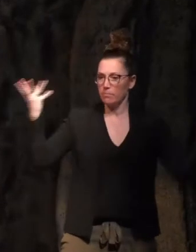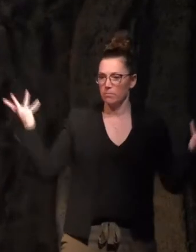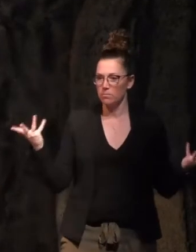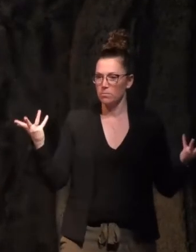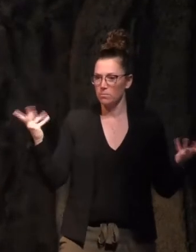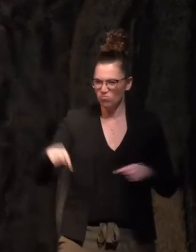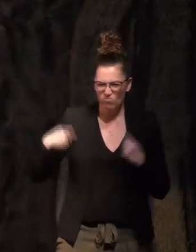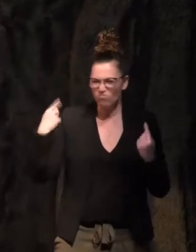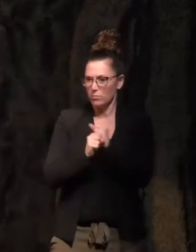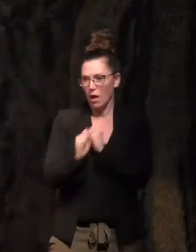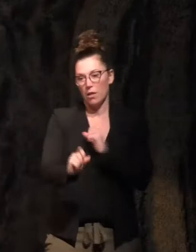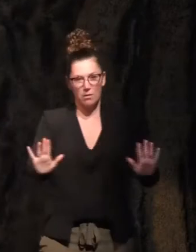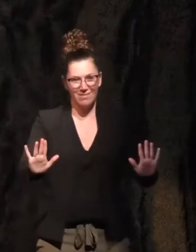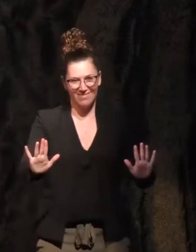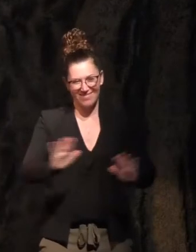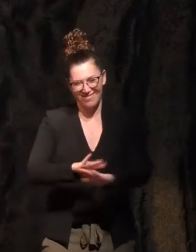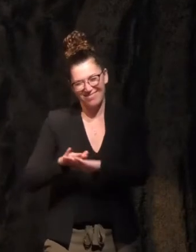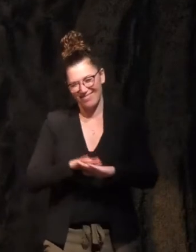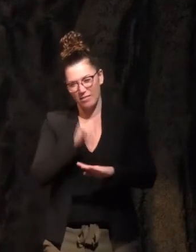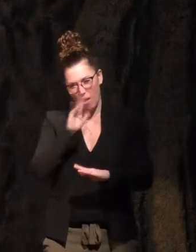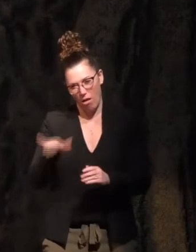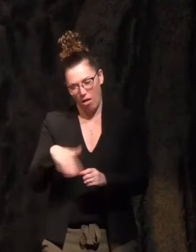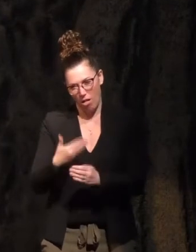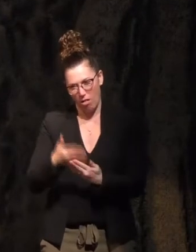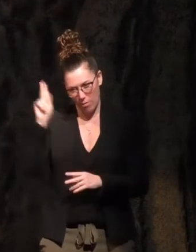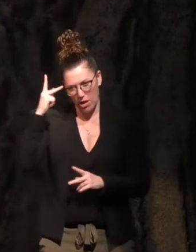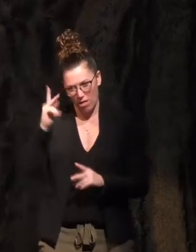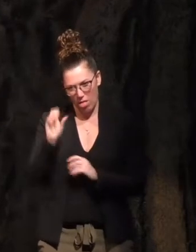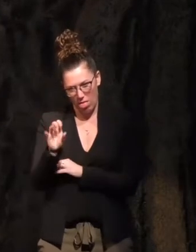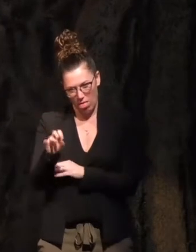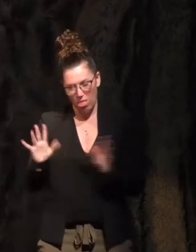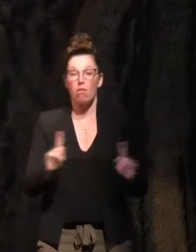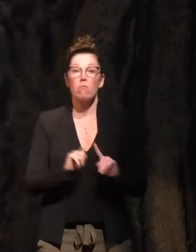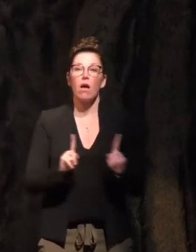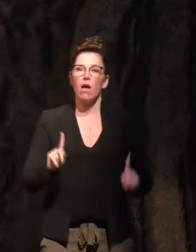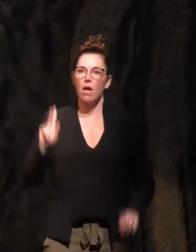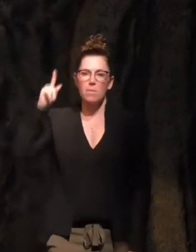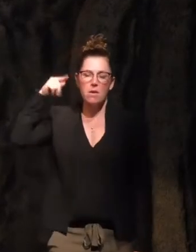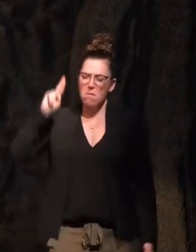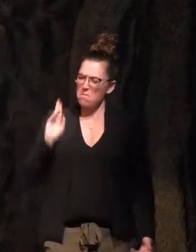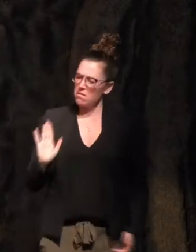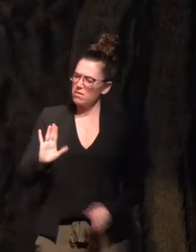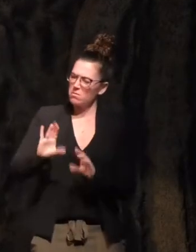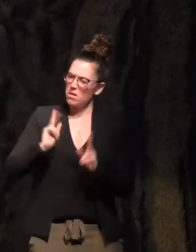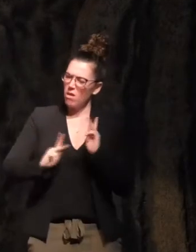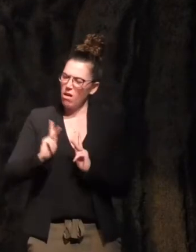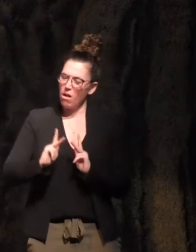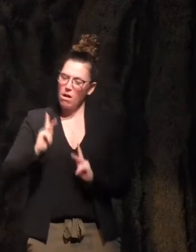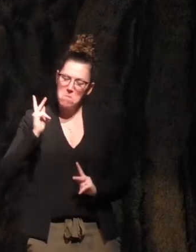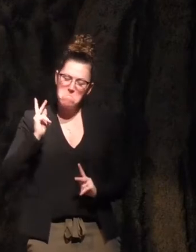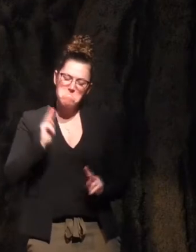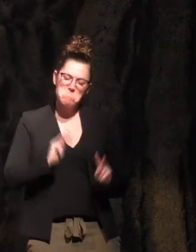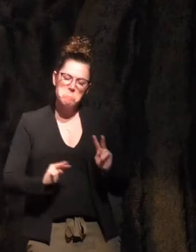and again it won't all be this political. But it's almost as if the prime minister and his people didn't realize that if you invite folks